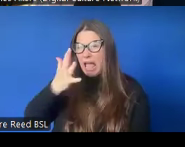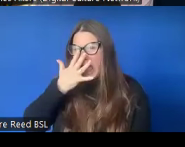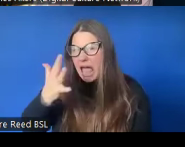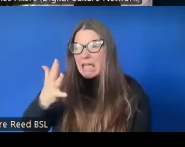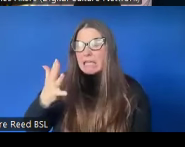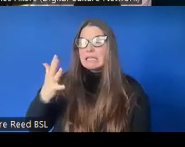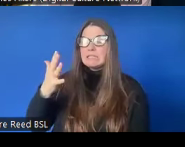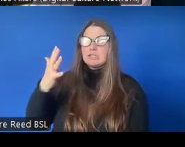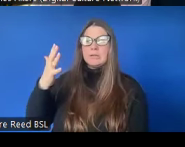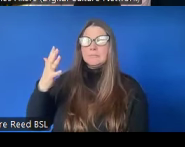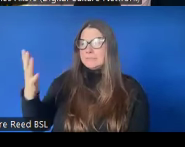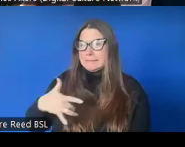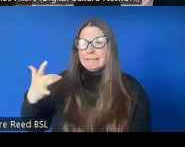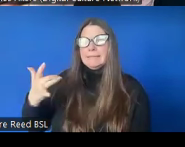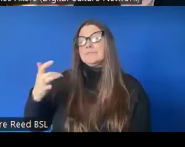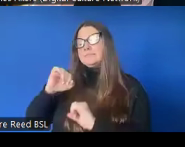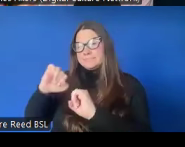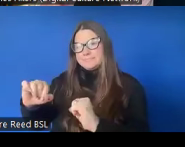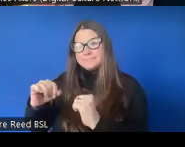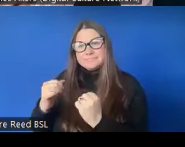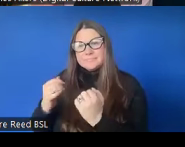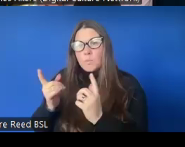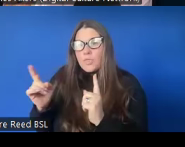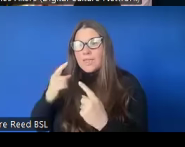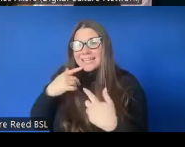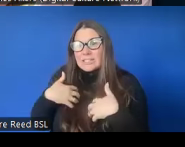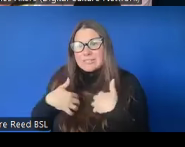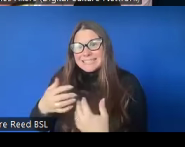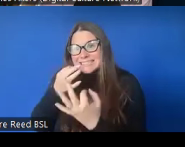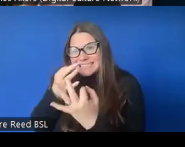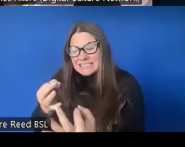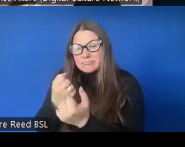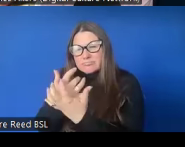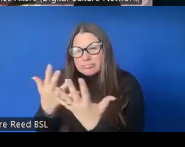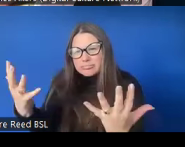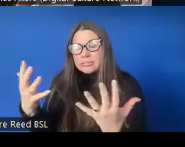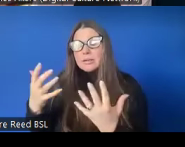That exists externally. You might be working with a partner organization that has a lot of data that you share with them.